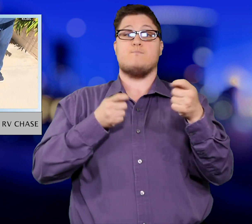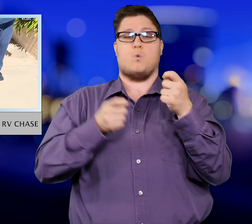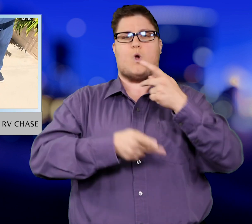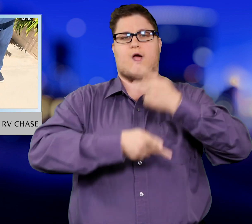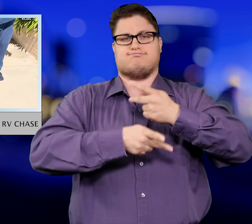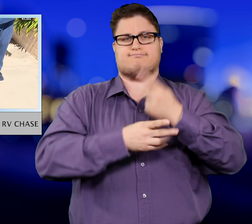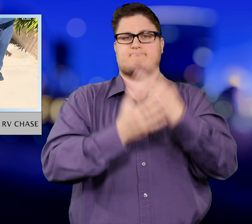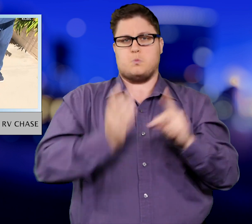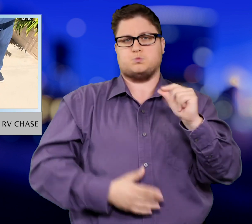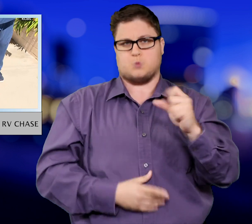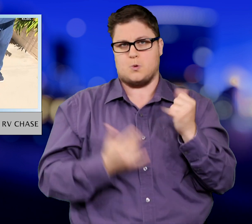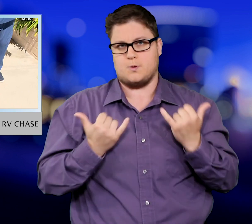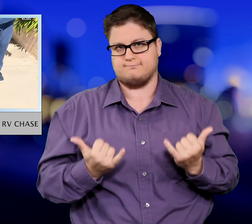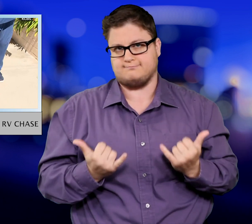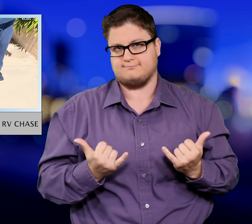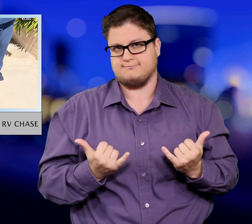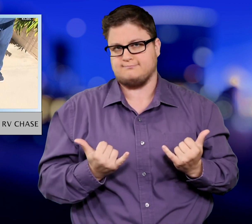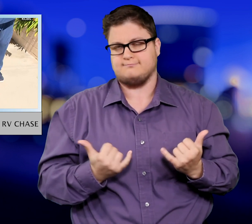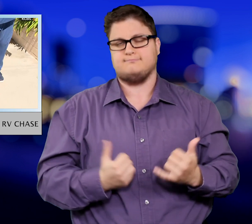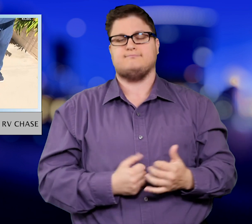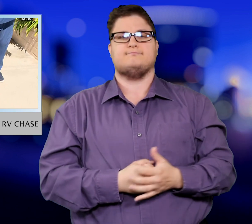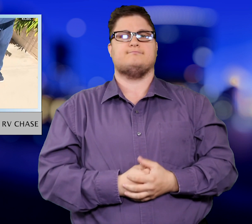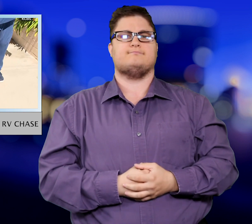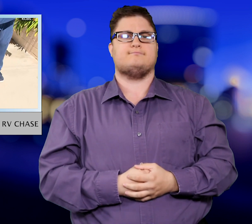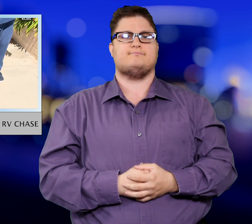Both dogs are now in the care of animal control.